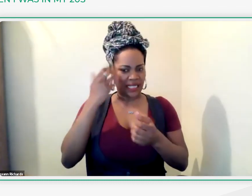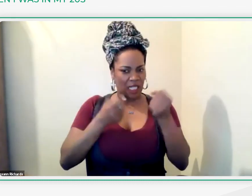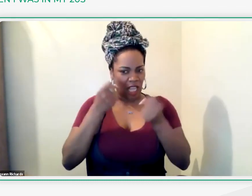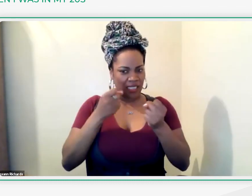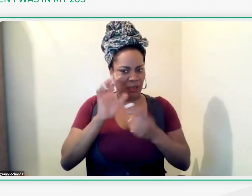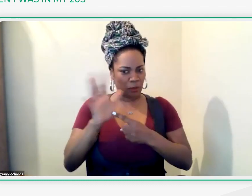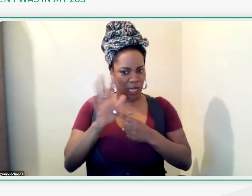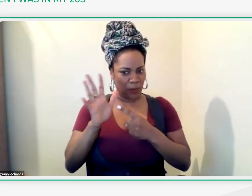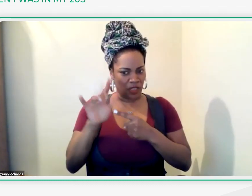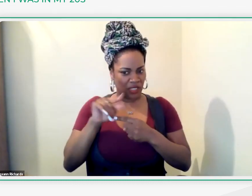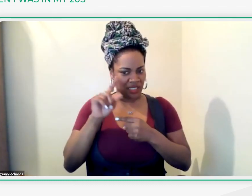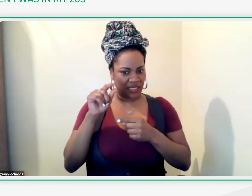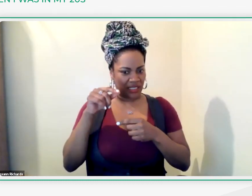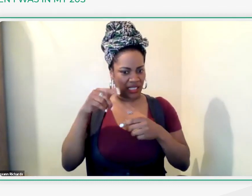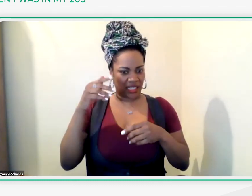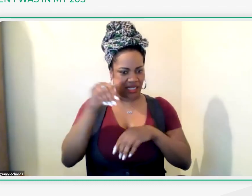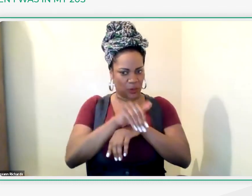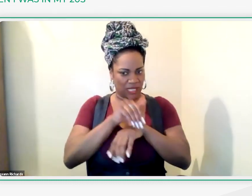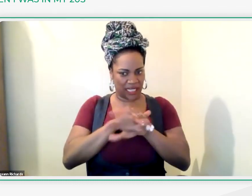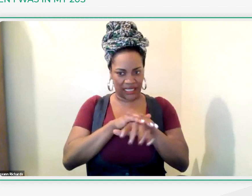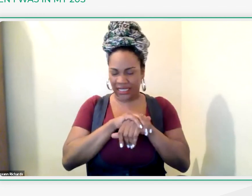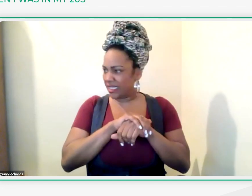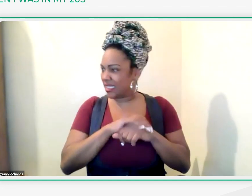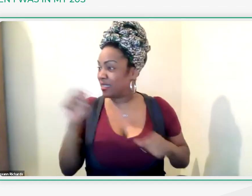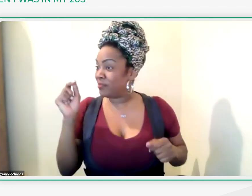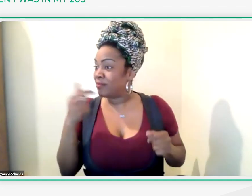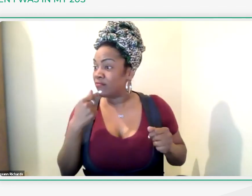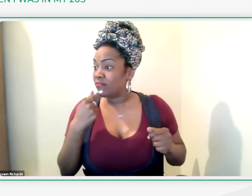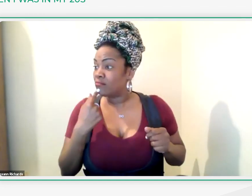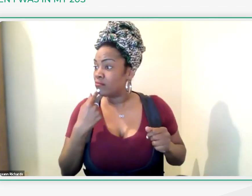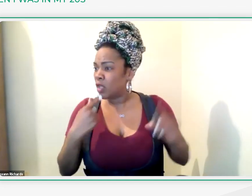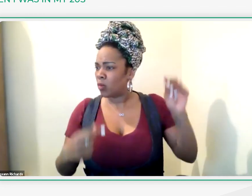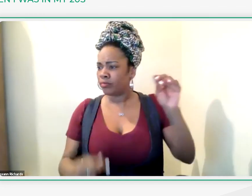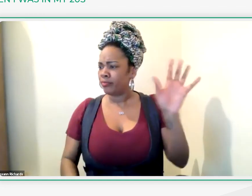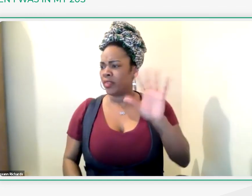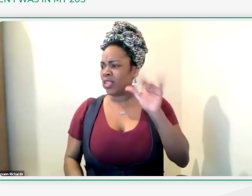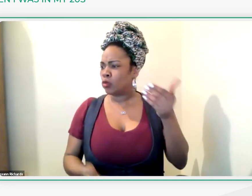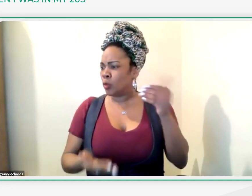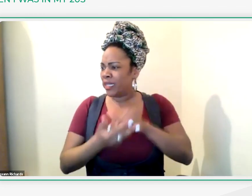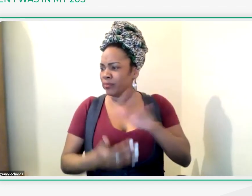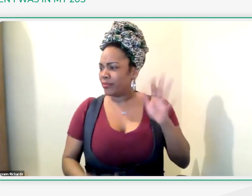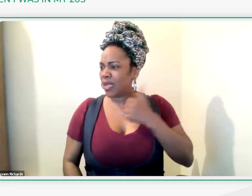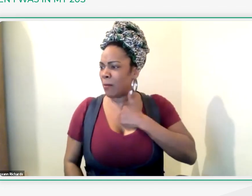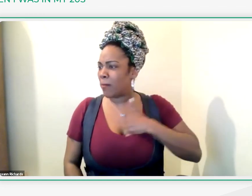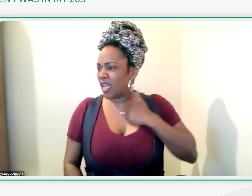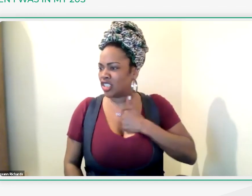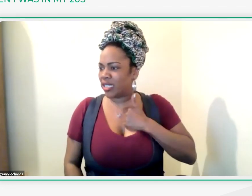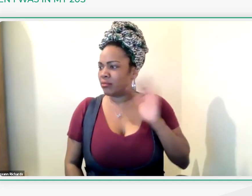Oh, I've got a lot of car questions. Car questions are popular tonight.